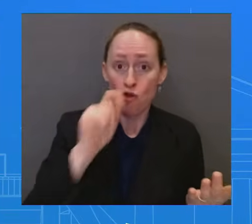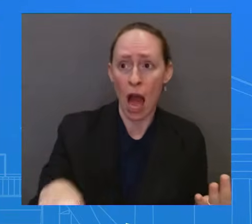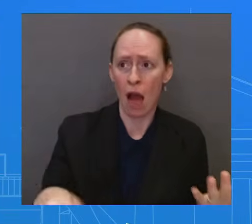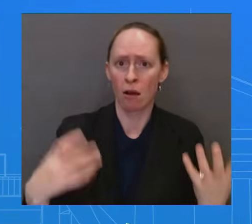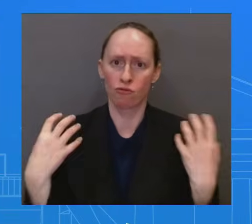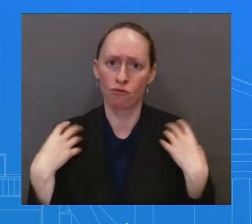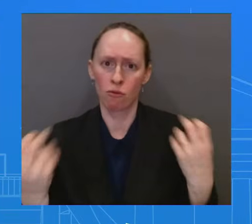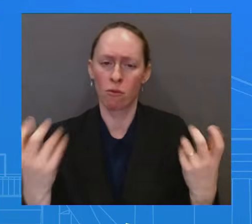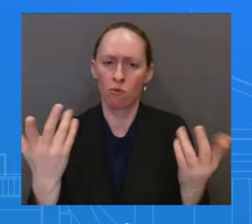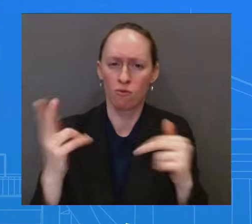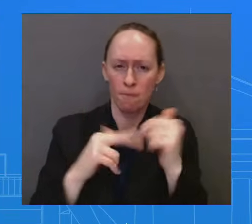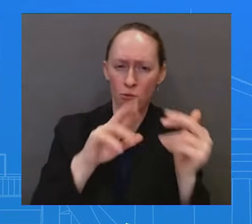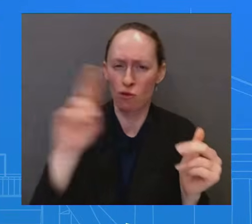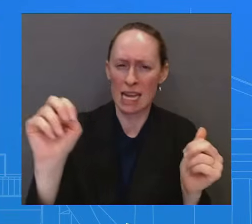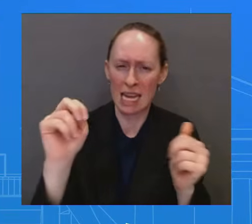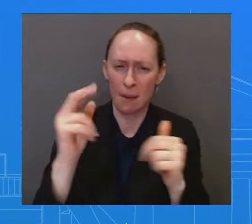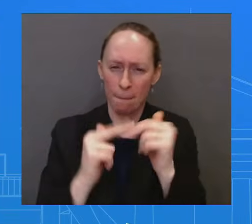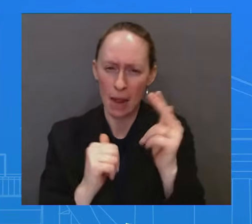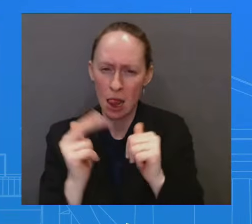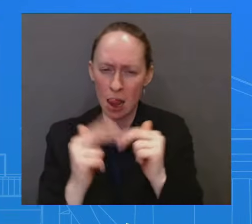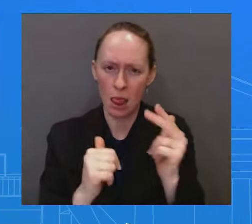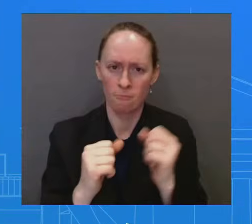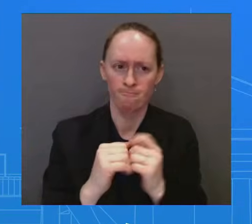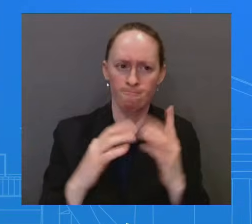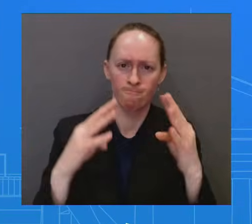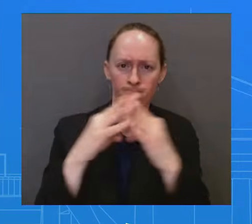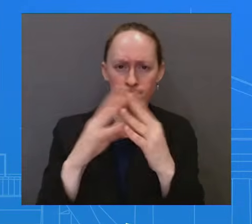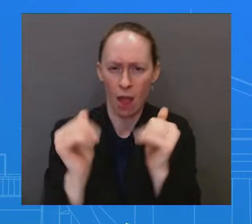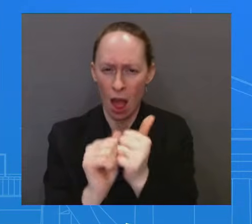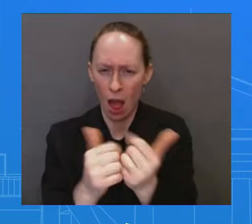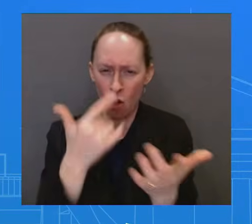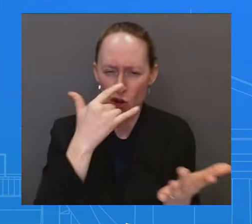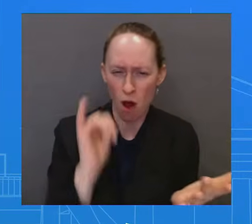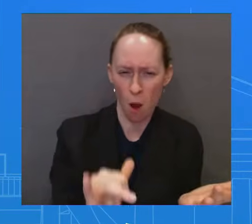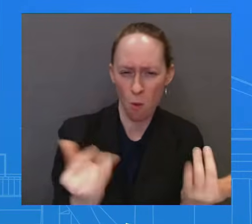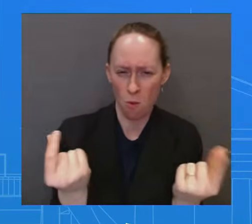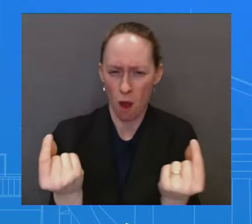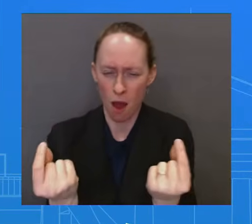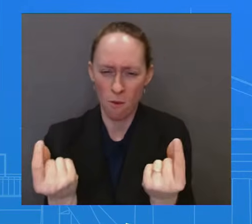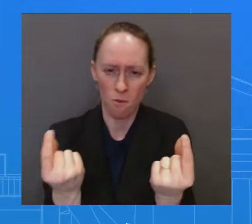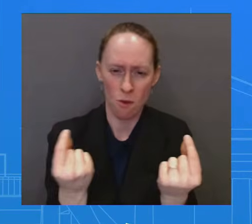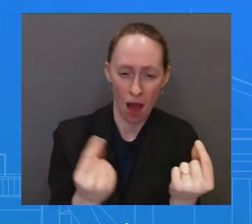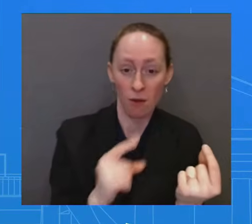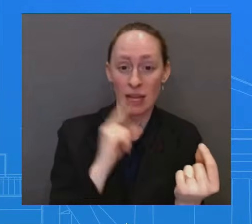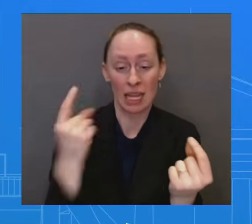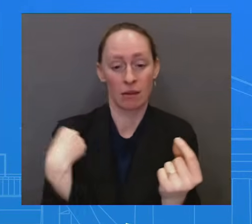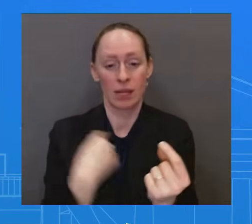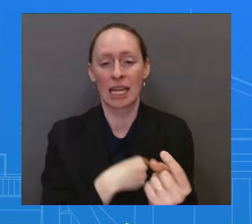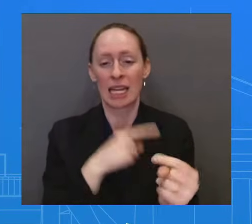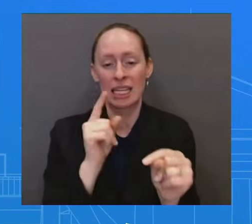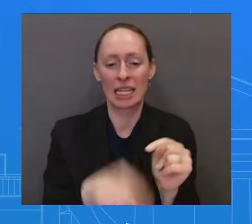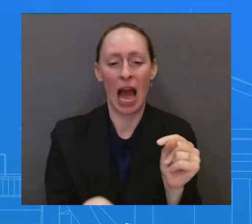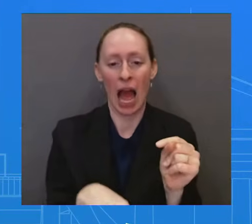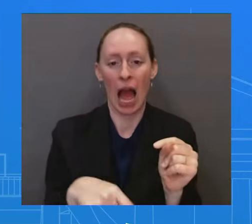you know, where we can address the specific muscle movements and what that's going to look like. But Russia has destroyed an awful lot of infrastructure